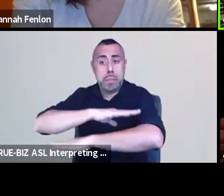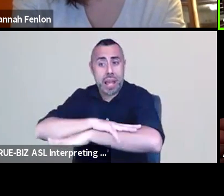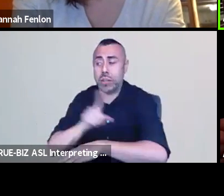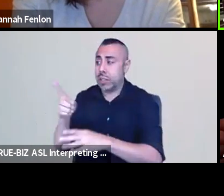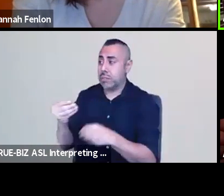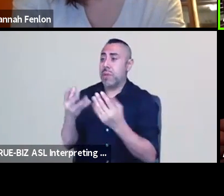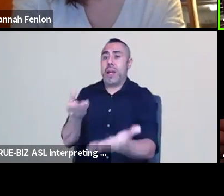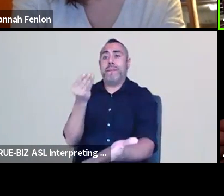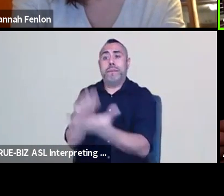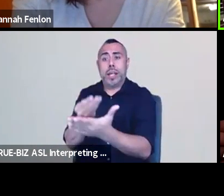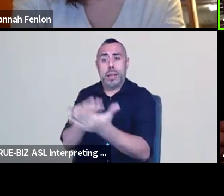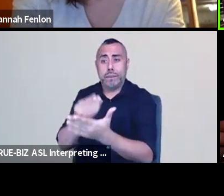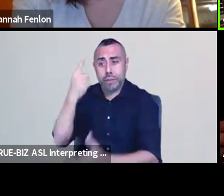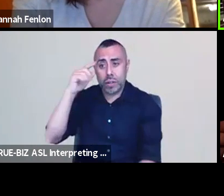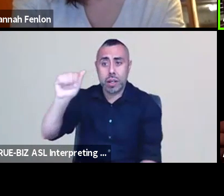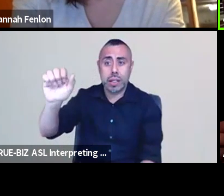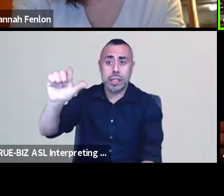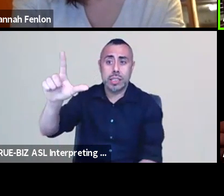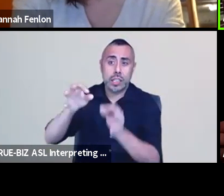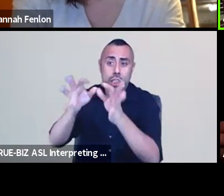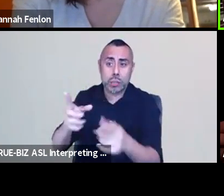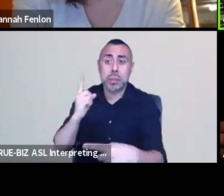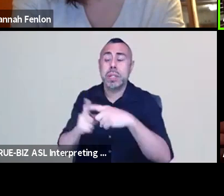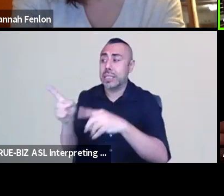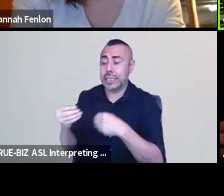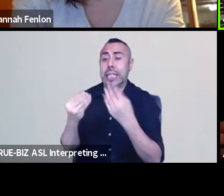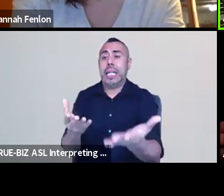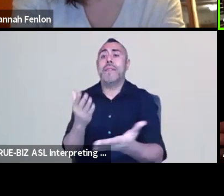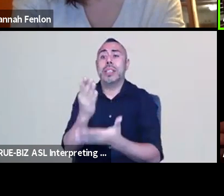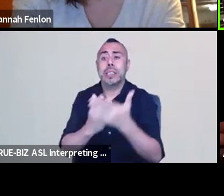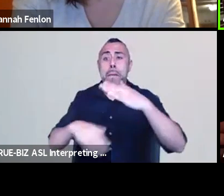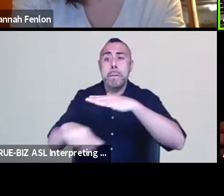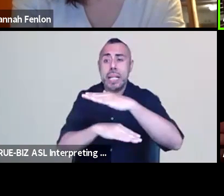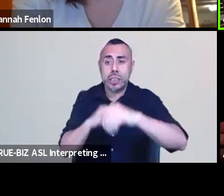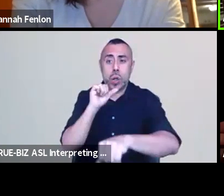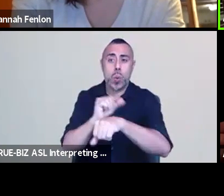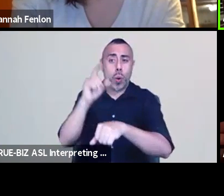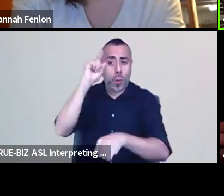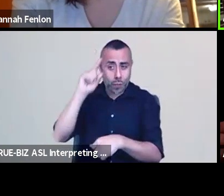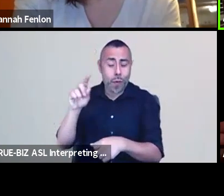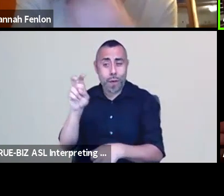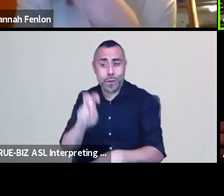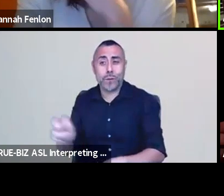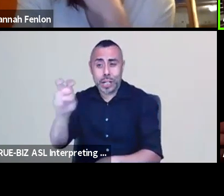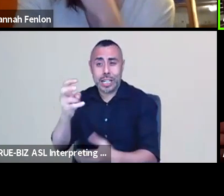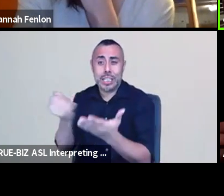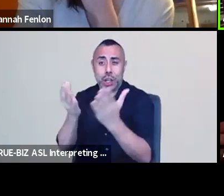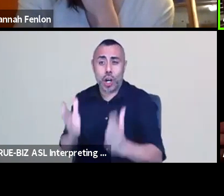as well as some base support for freelance artists who facilitated tonight. And we're all so grateful that they are a committed partner